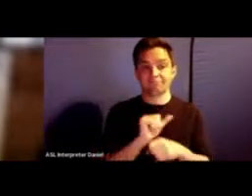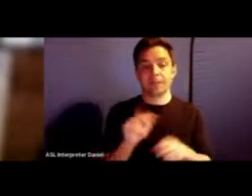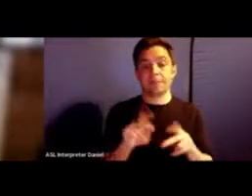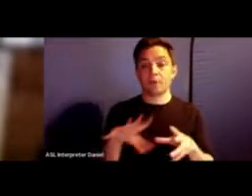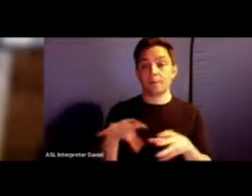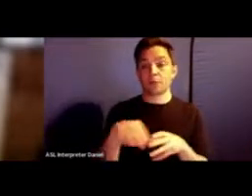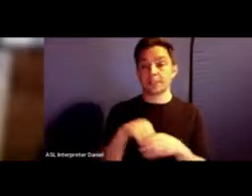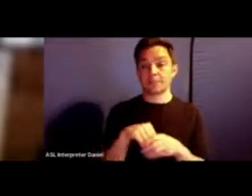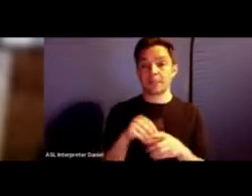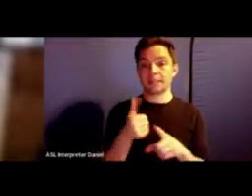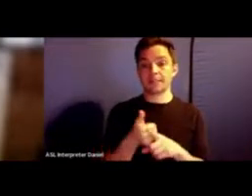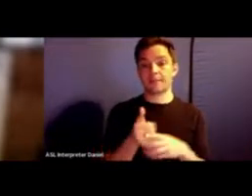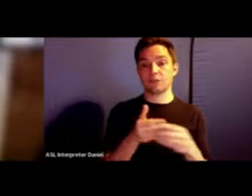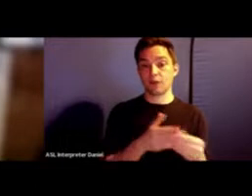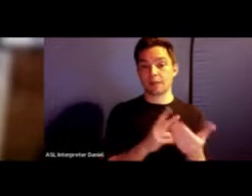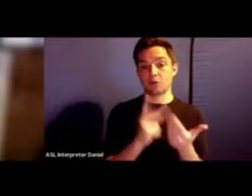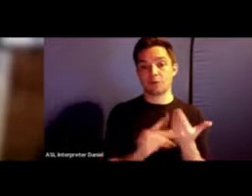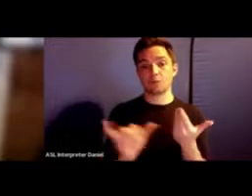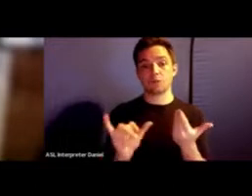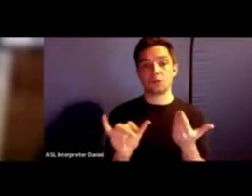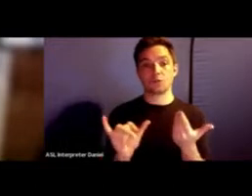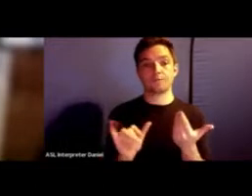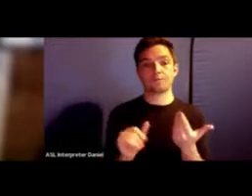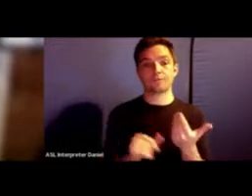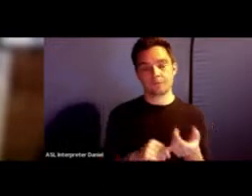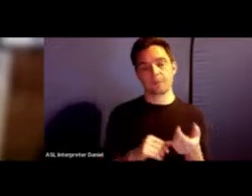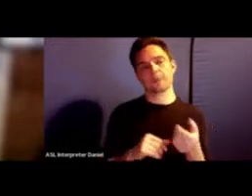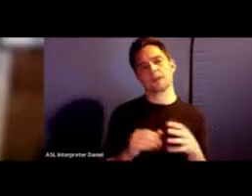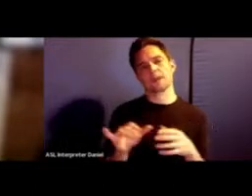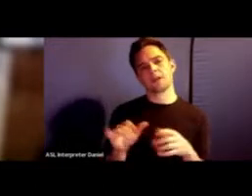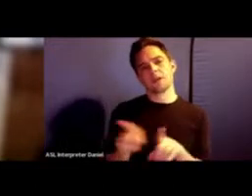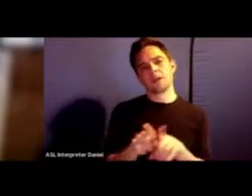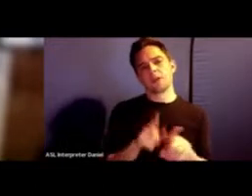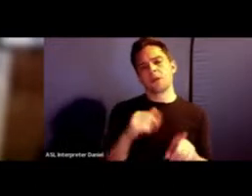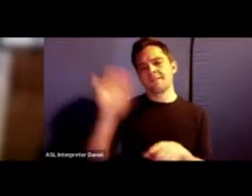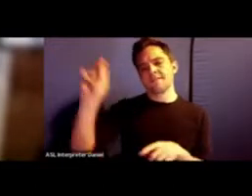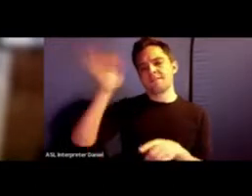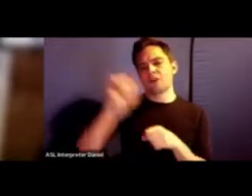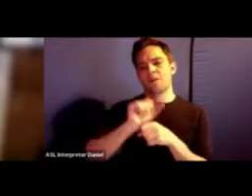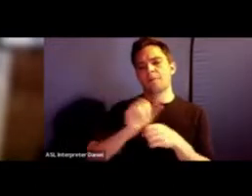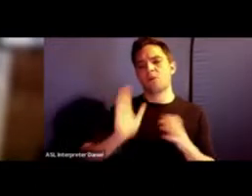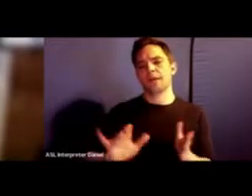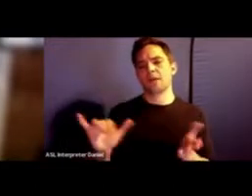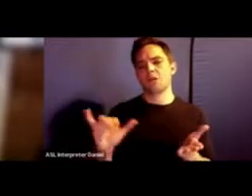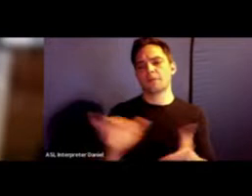in self directed programs. And additionally, we have federal employees and and people who